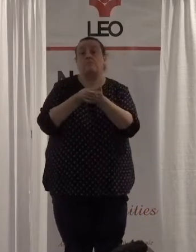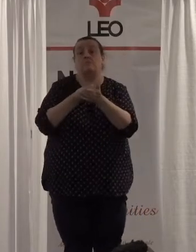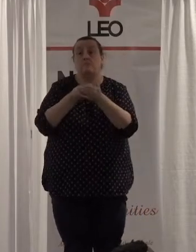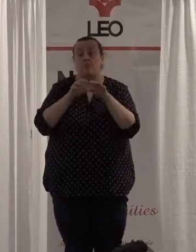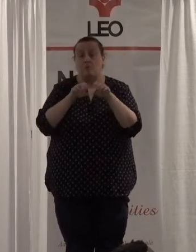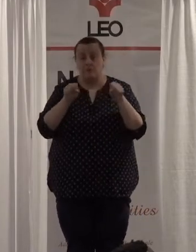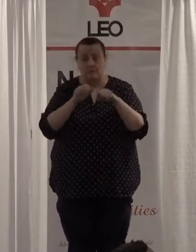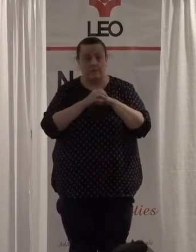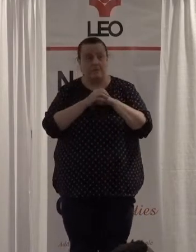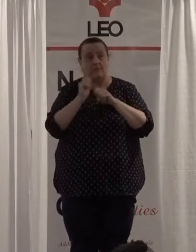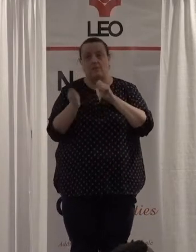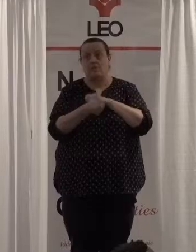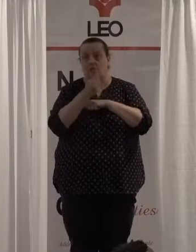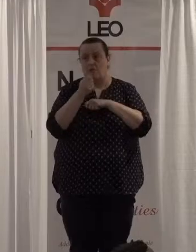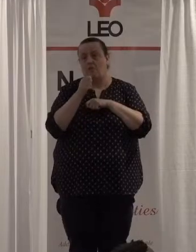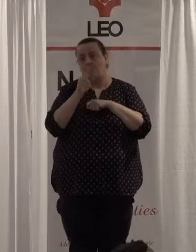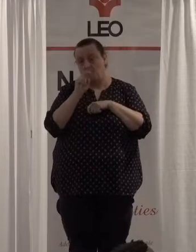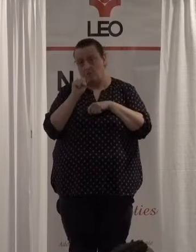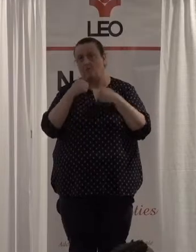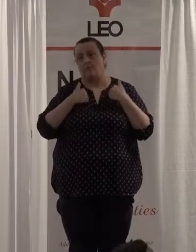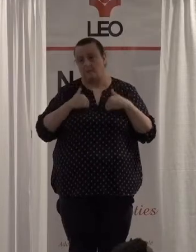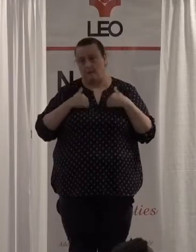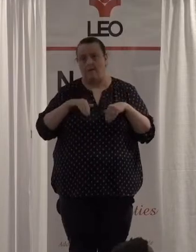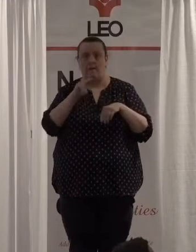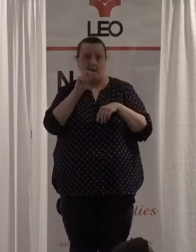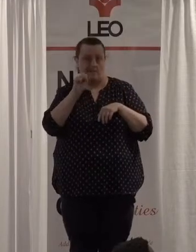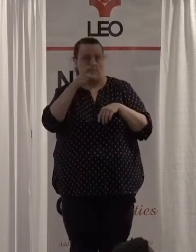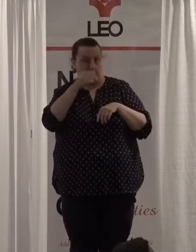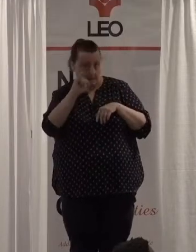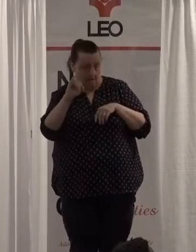THE GOLF NOVA SCOTIA AND LUNG NS/PEI.